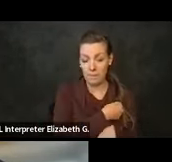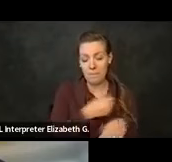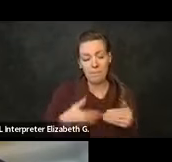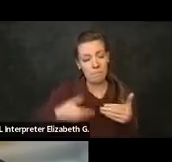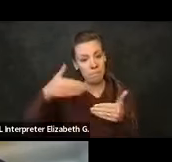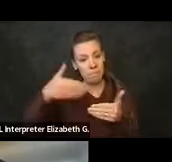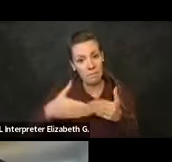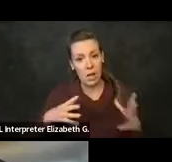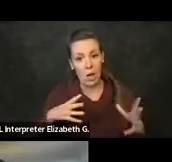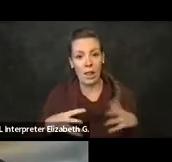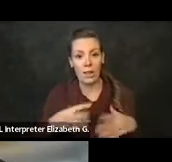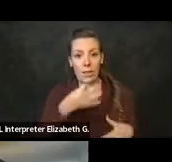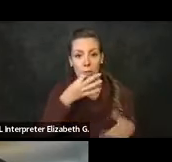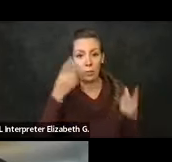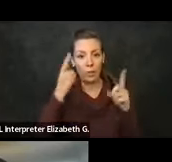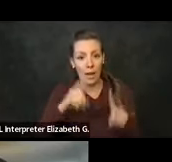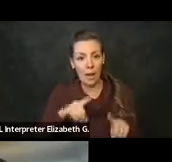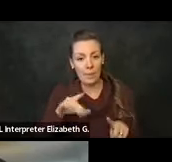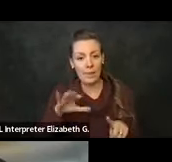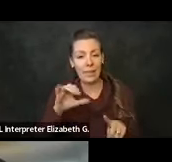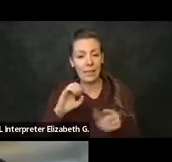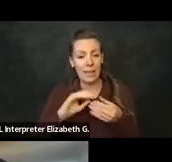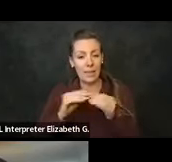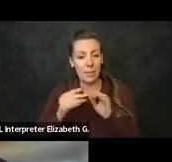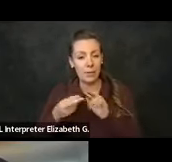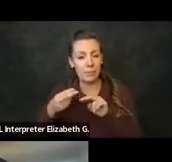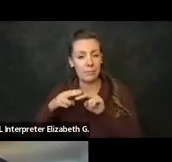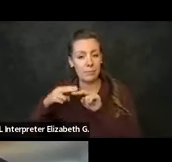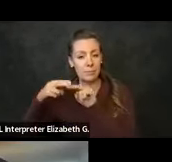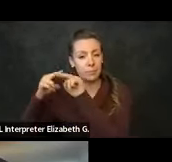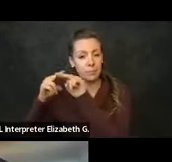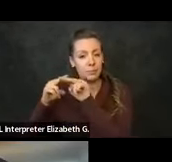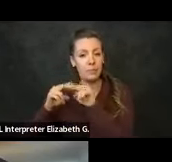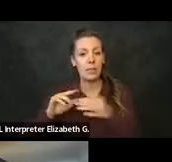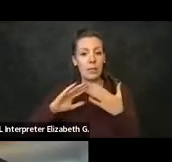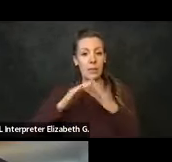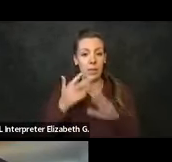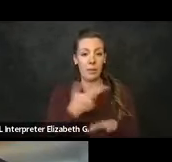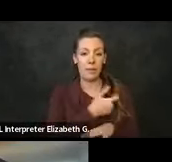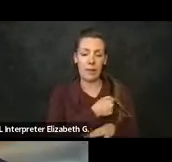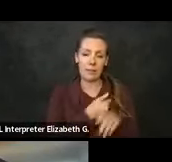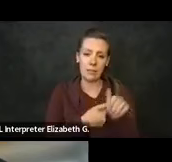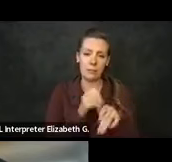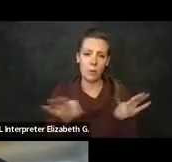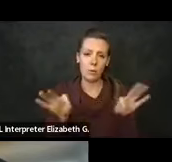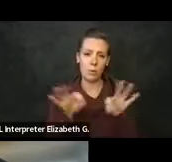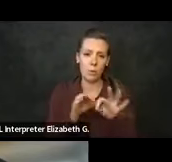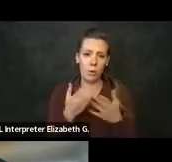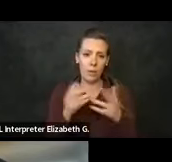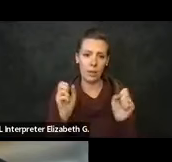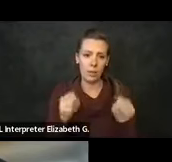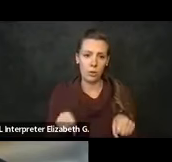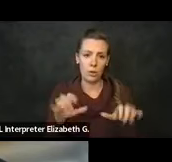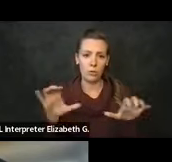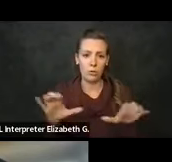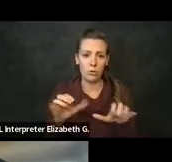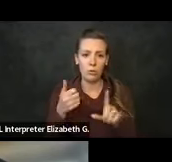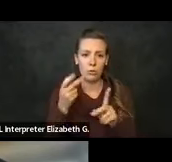with our case rate starting to creep back up, getting vaccinated is the most important thing you can do to keep yourself and the community safe.